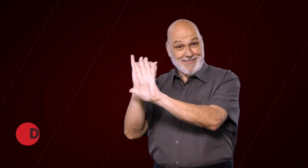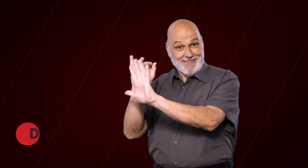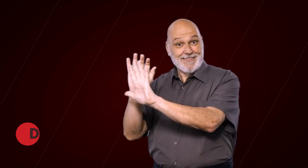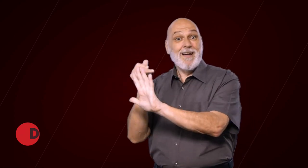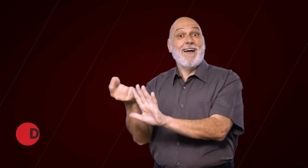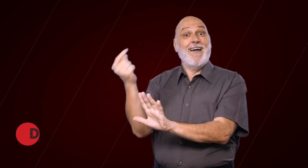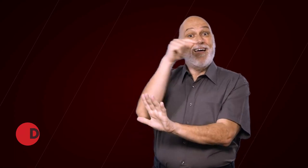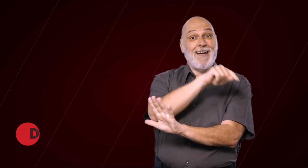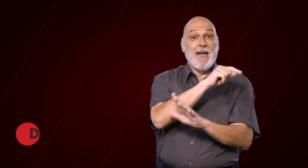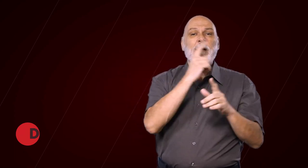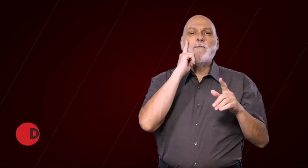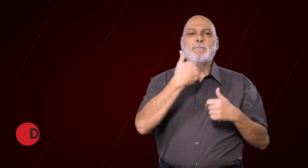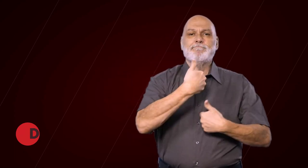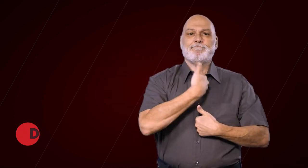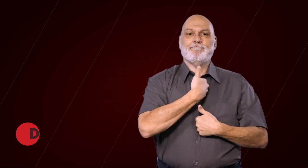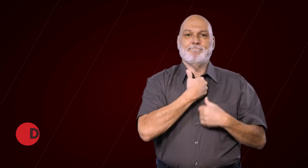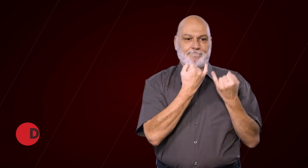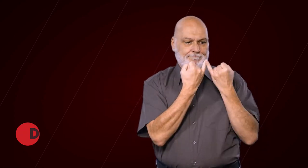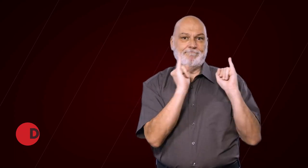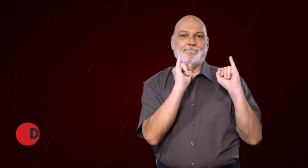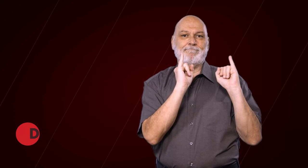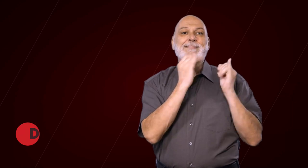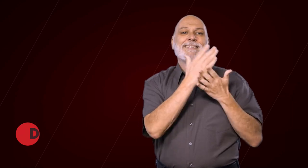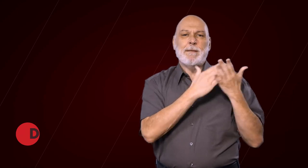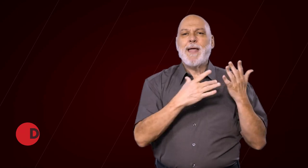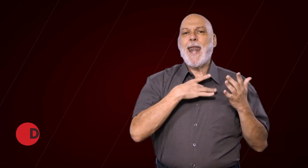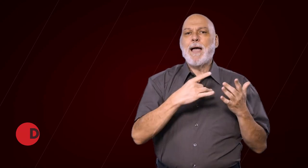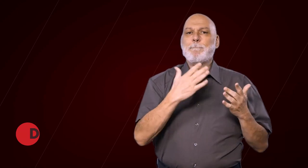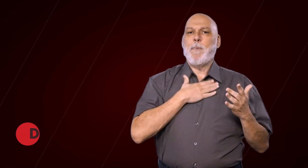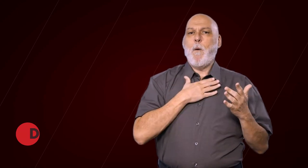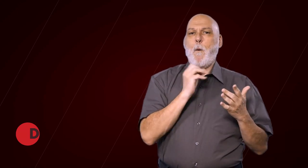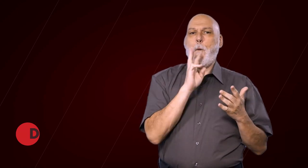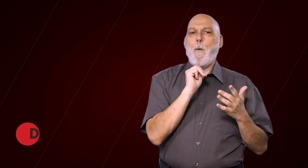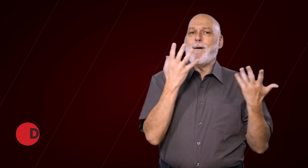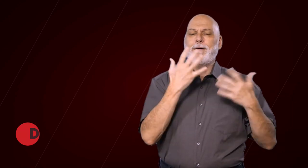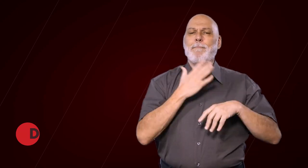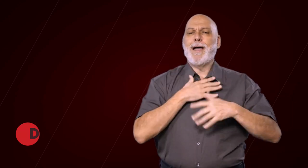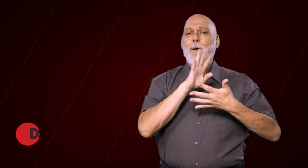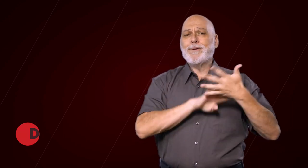while others like the freedom and power of being